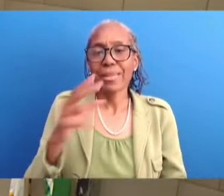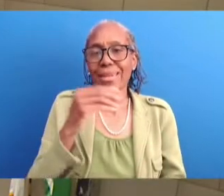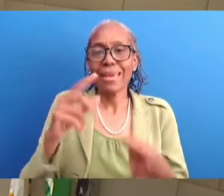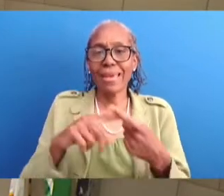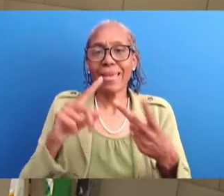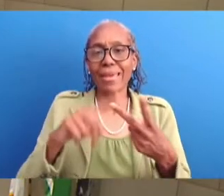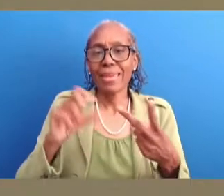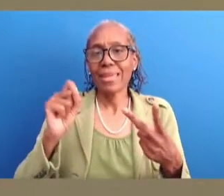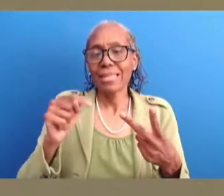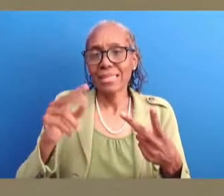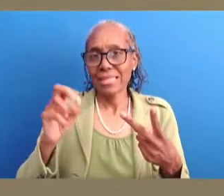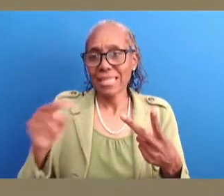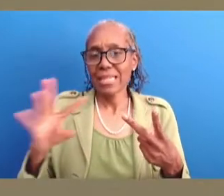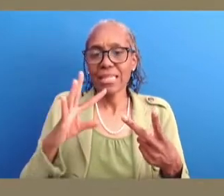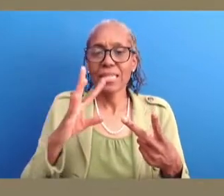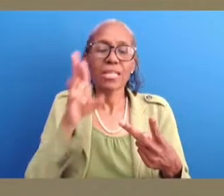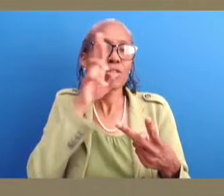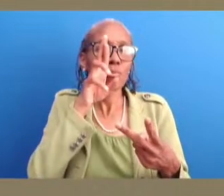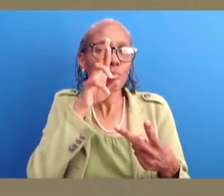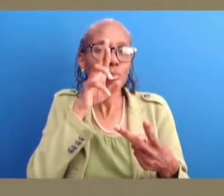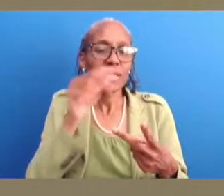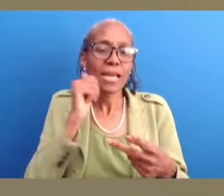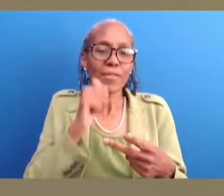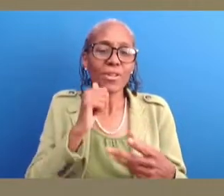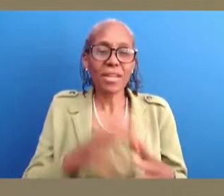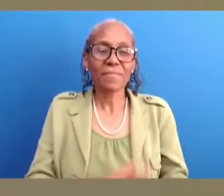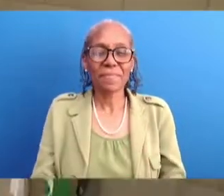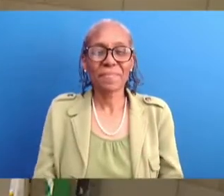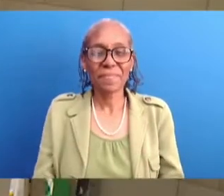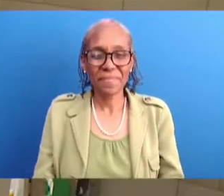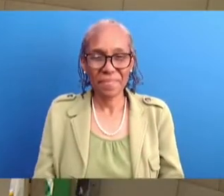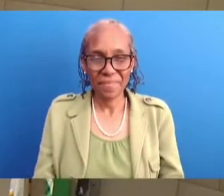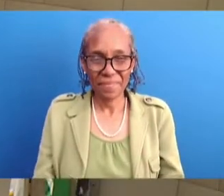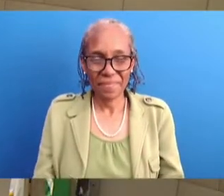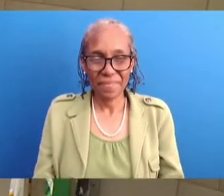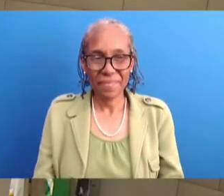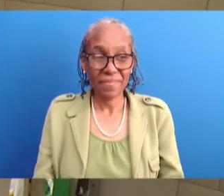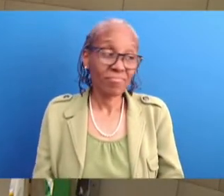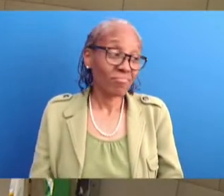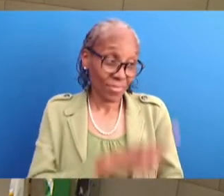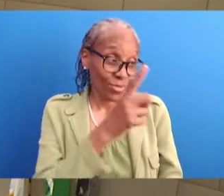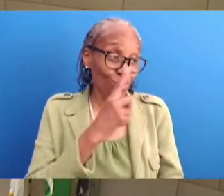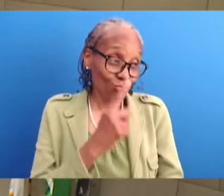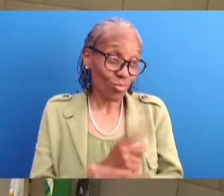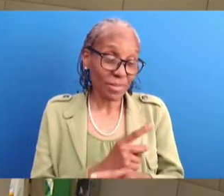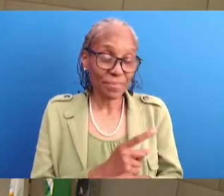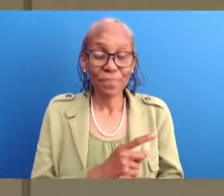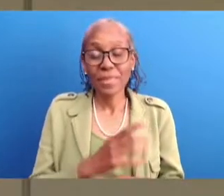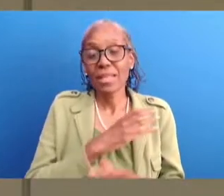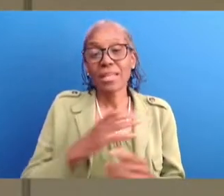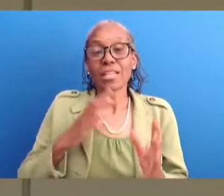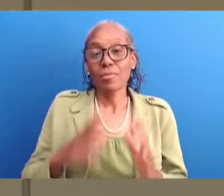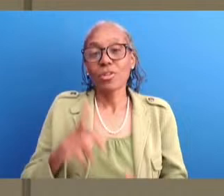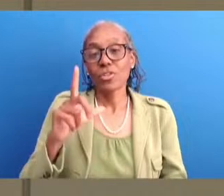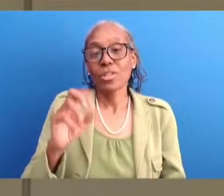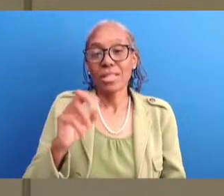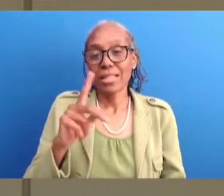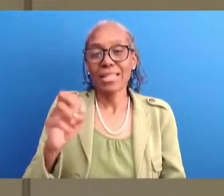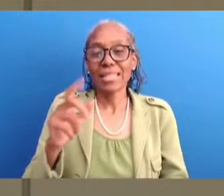ME SAYING SIS KAPLAN AND STAN KAPLAN, HE SMOKED CIGARS EVERY